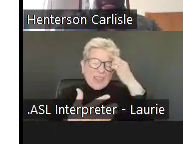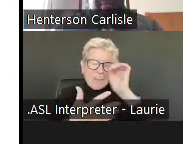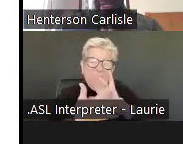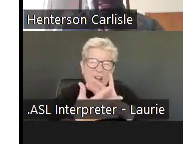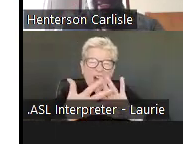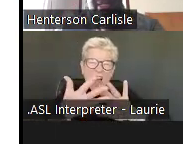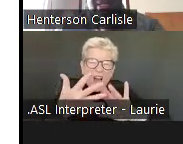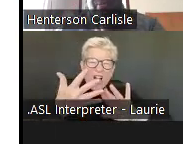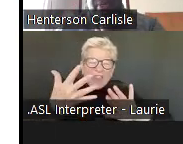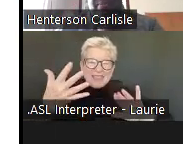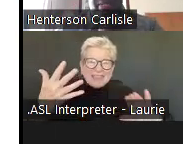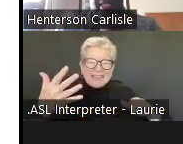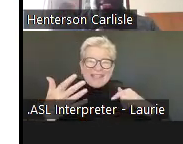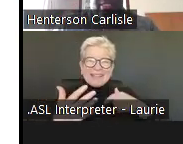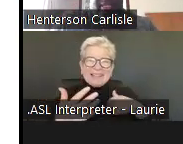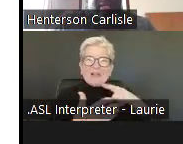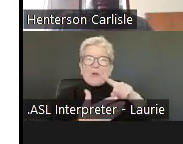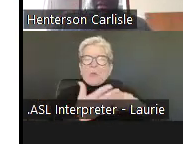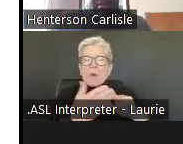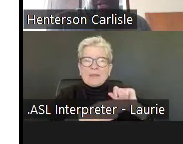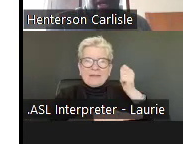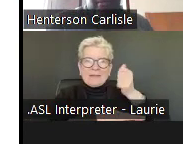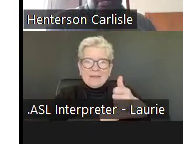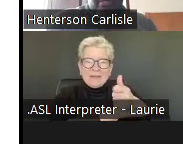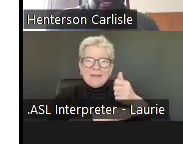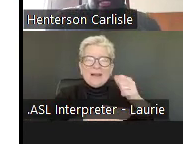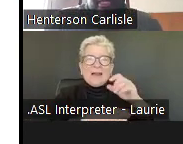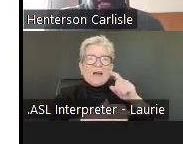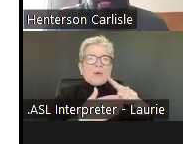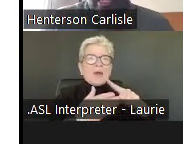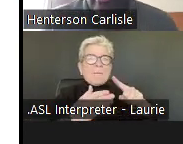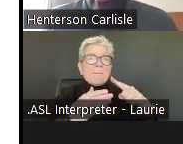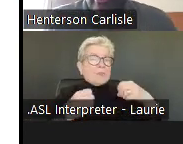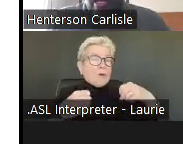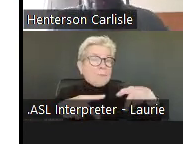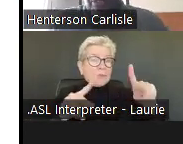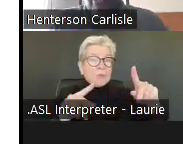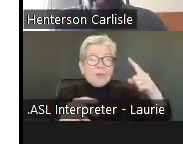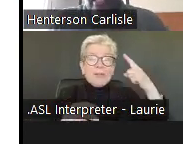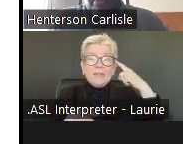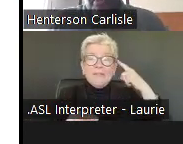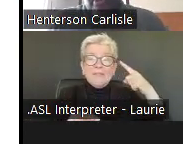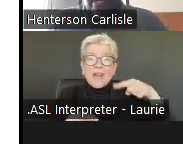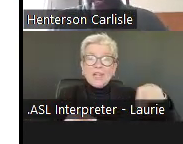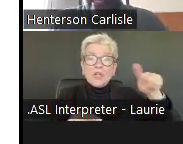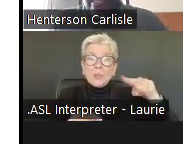activities, what's in place and are there opportunities that you can explore at this